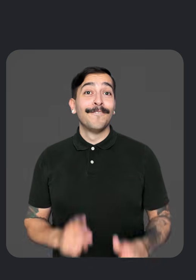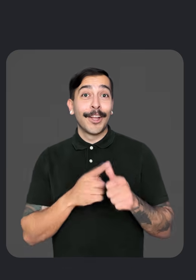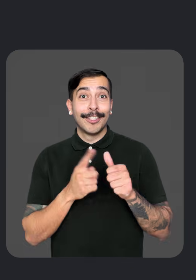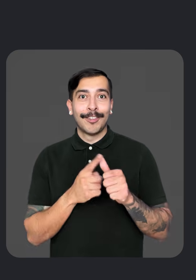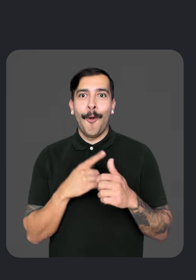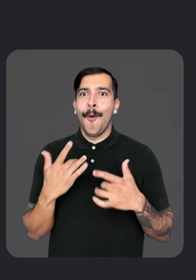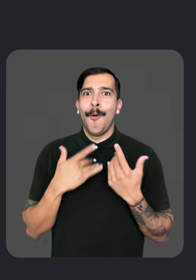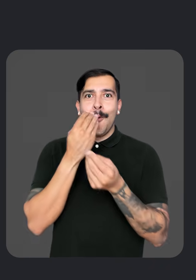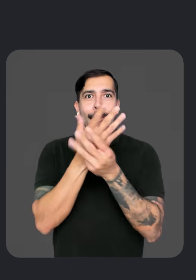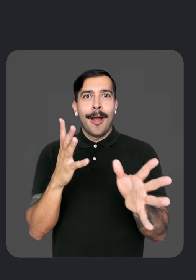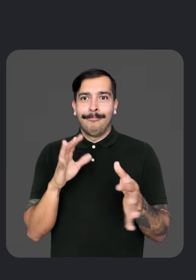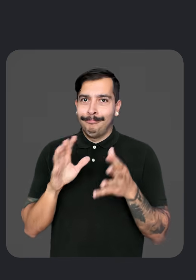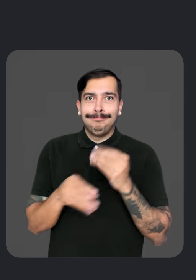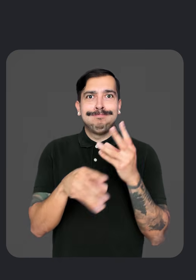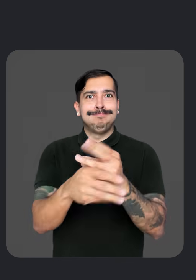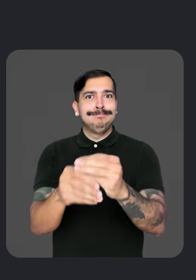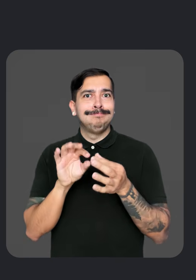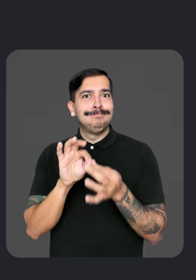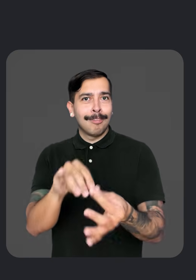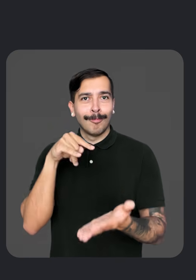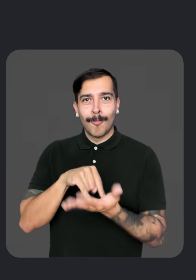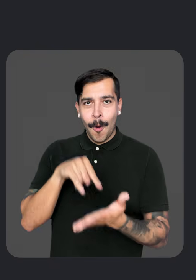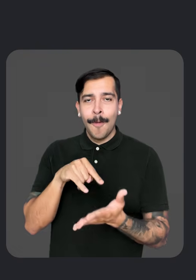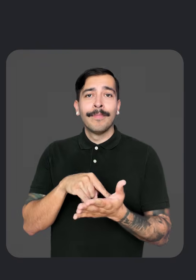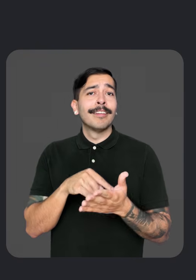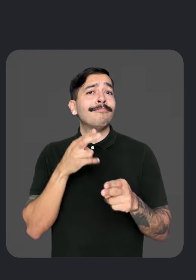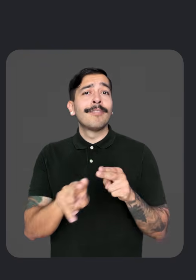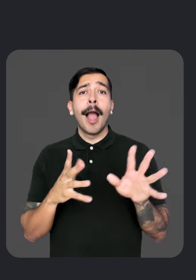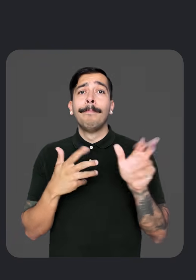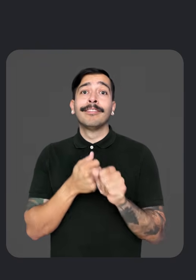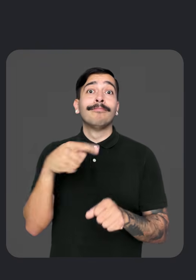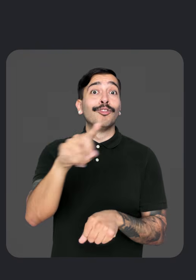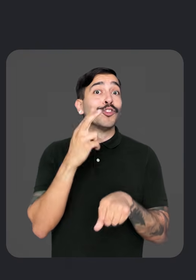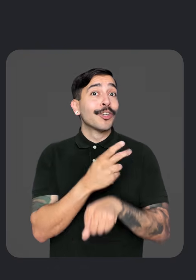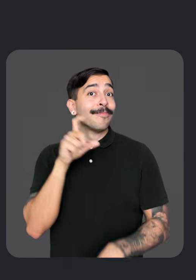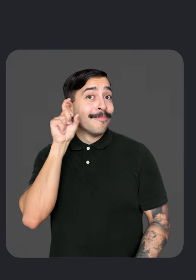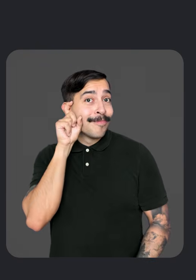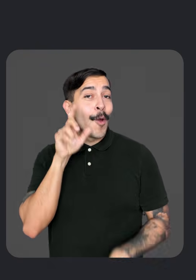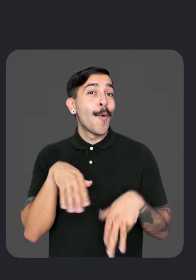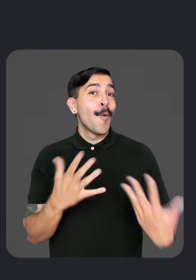First up, we're excited to share some additions to Android, starting with a quick update for those who use hearing aids